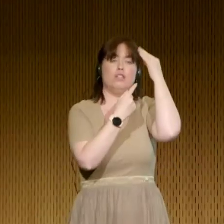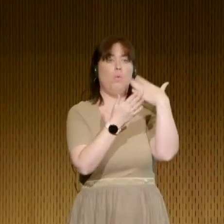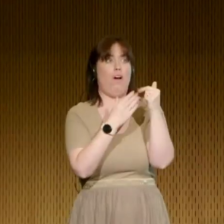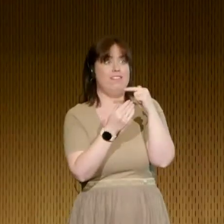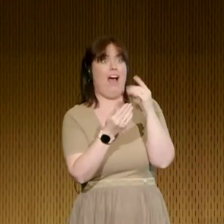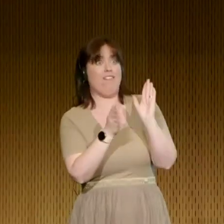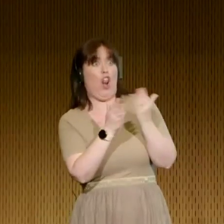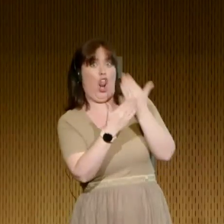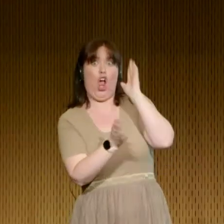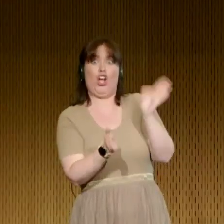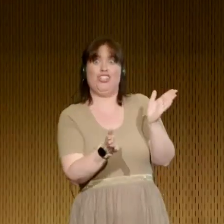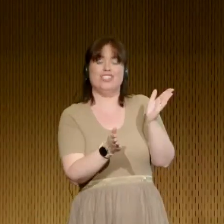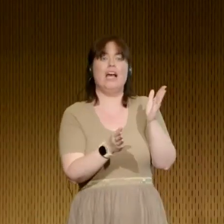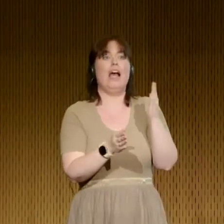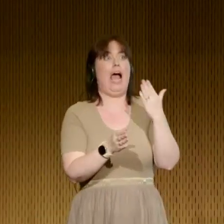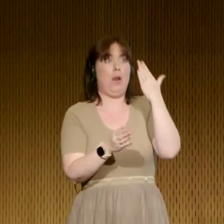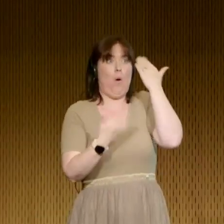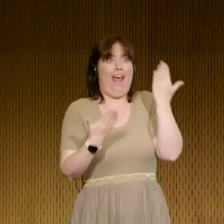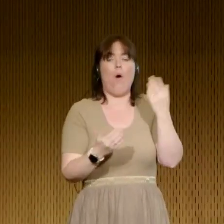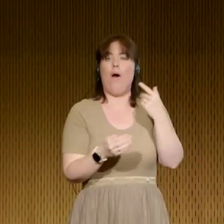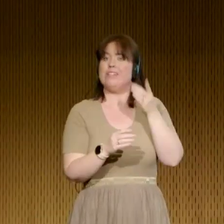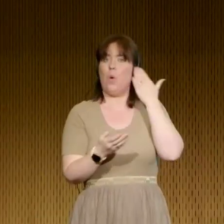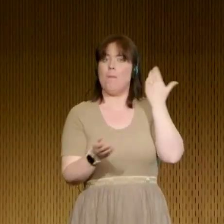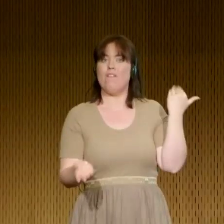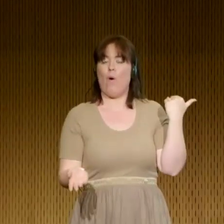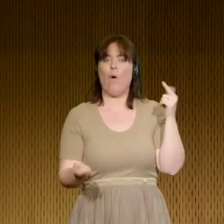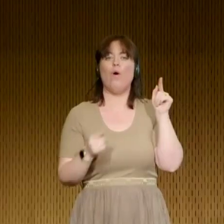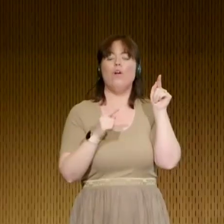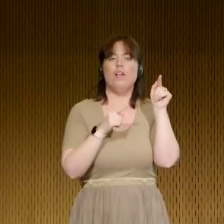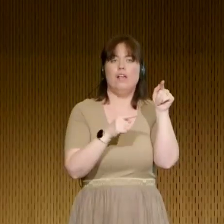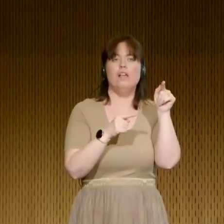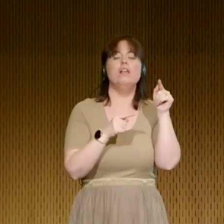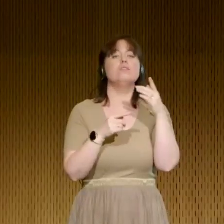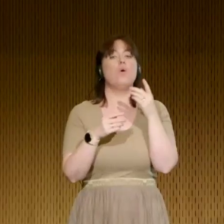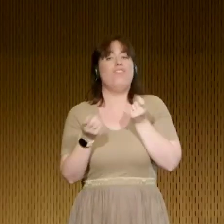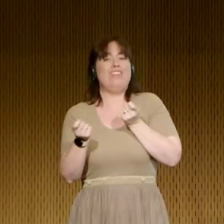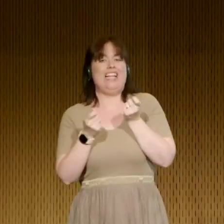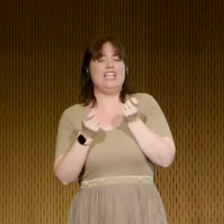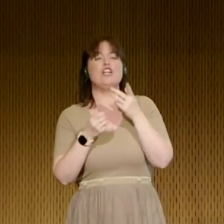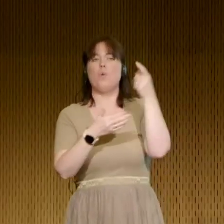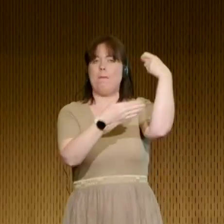now better than I did before is given a mark by the facilitator of the module.